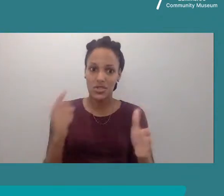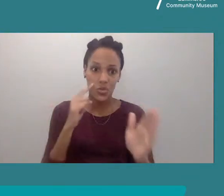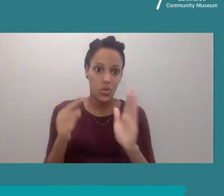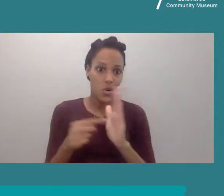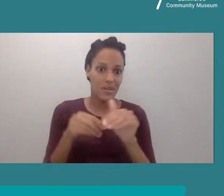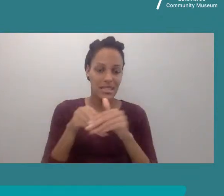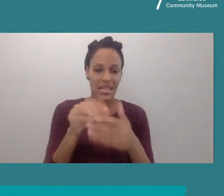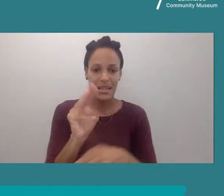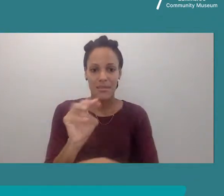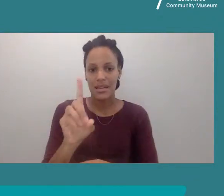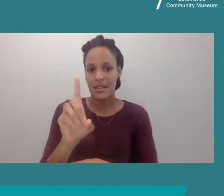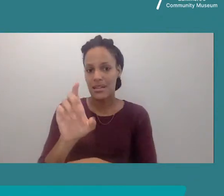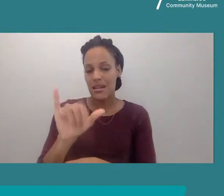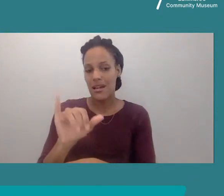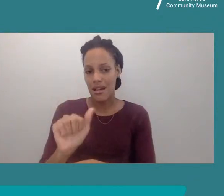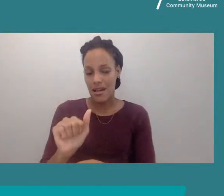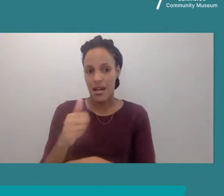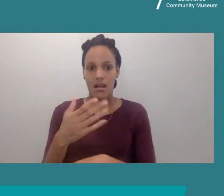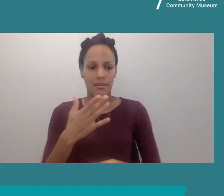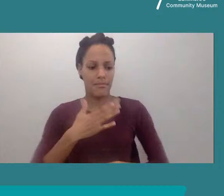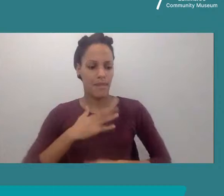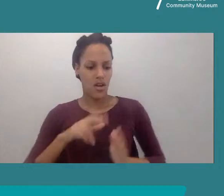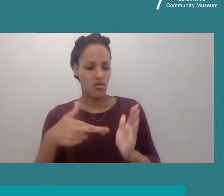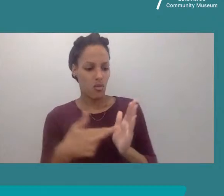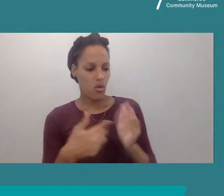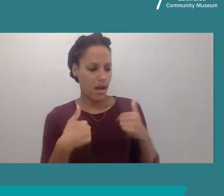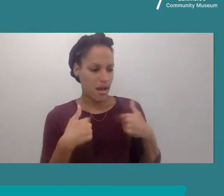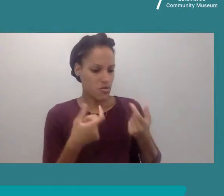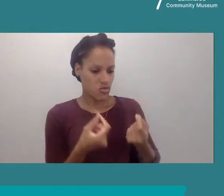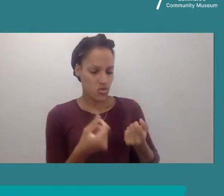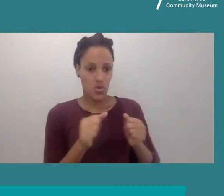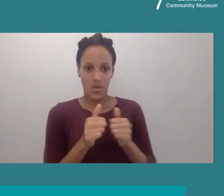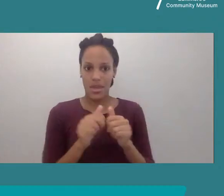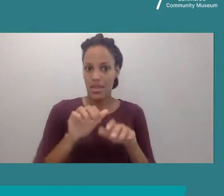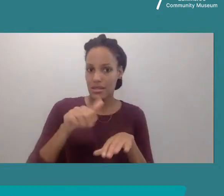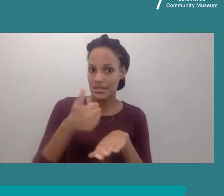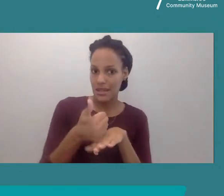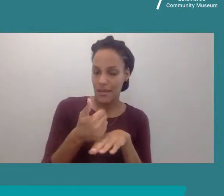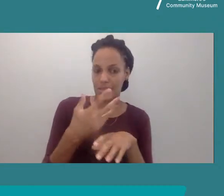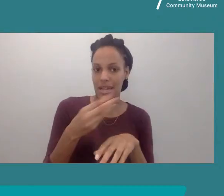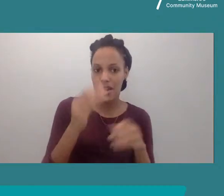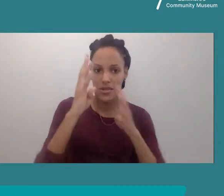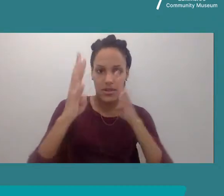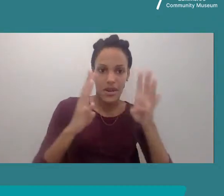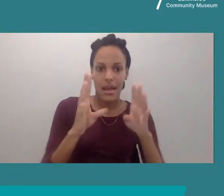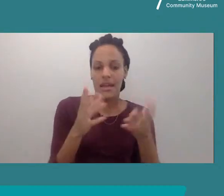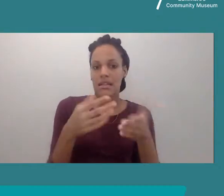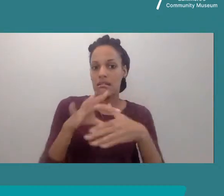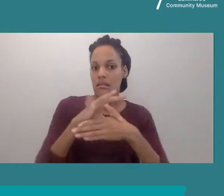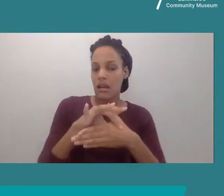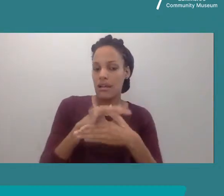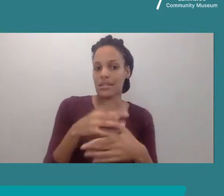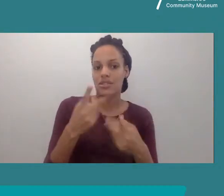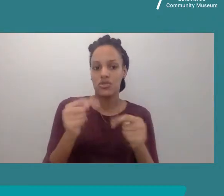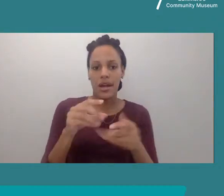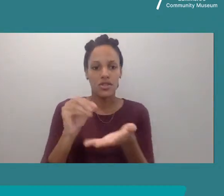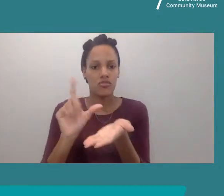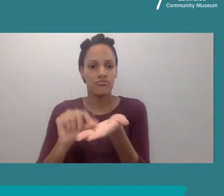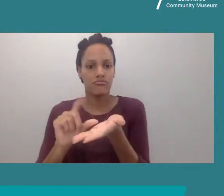my role is and where I sit in terms of creating content and publishing and putting out work.